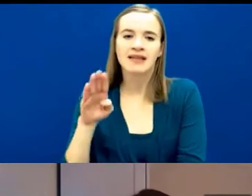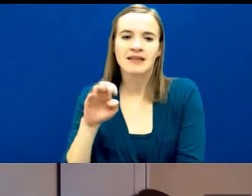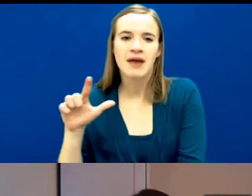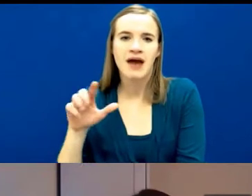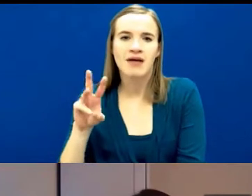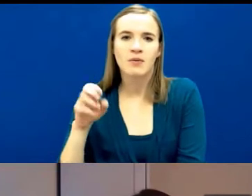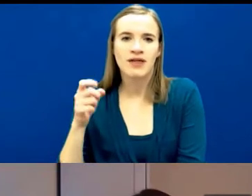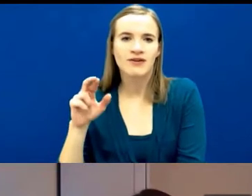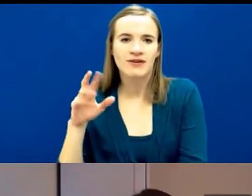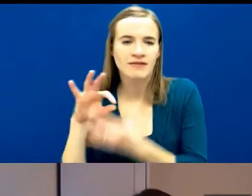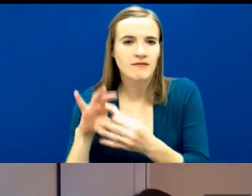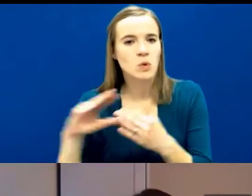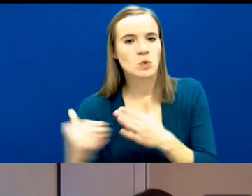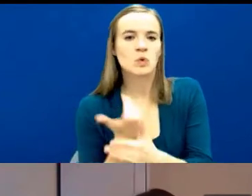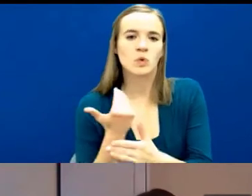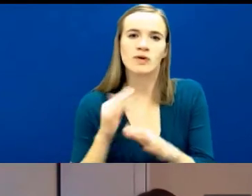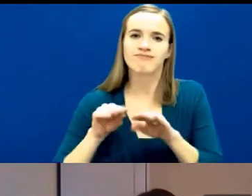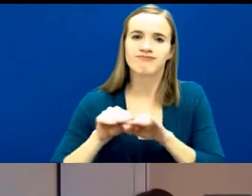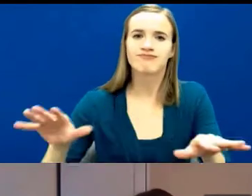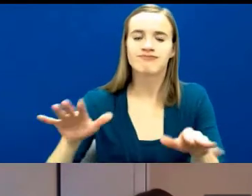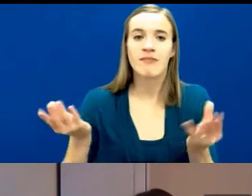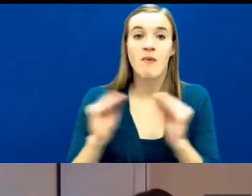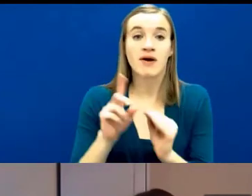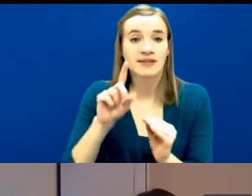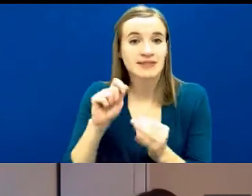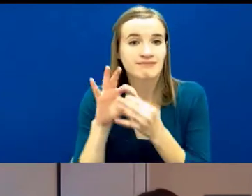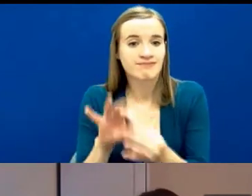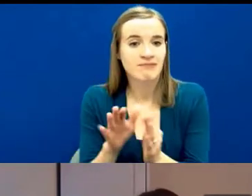mentioned to you in the email that there I think there's room for more picture